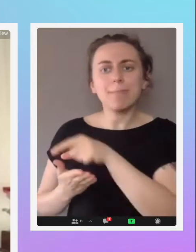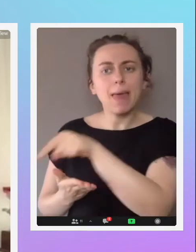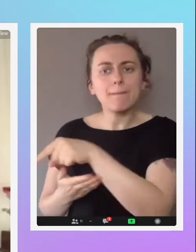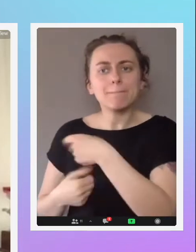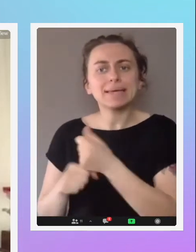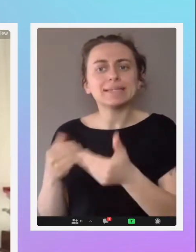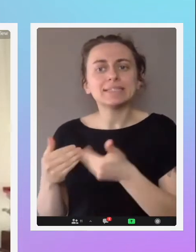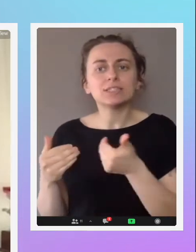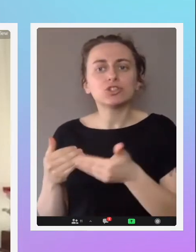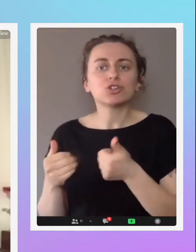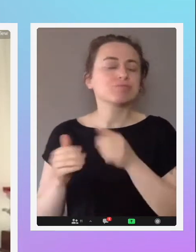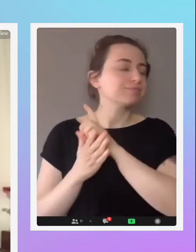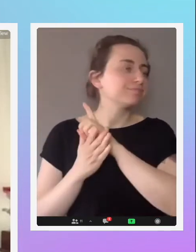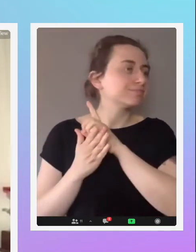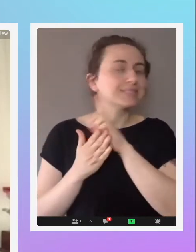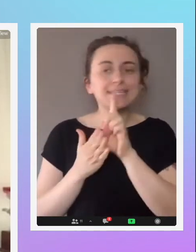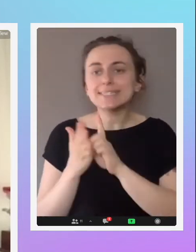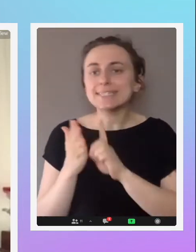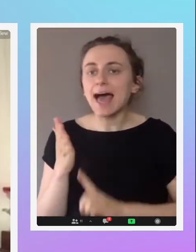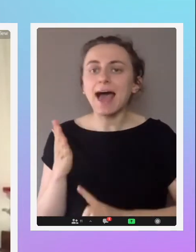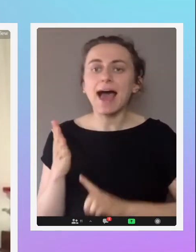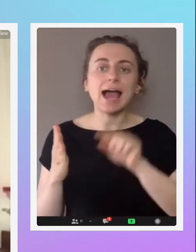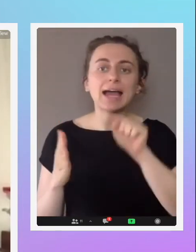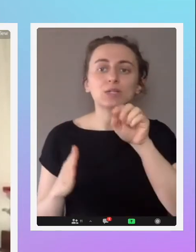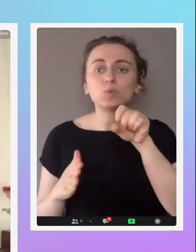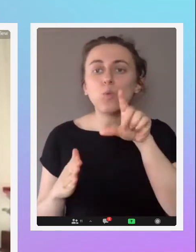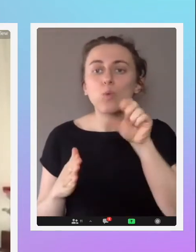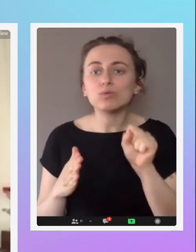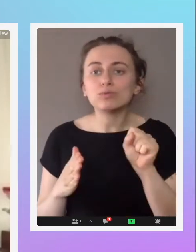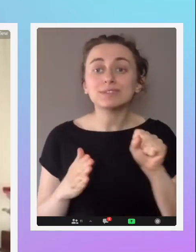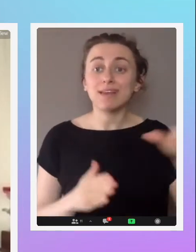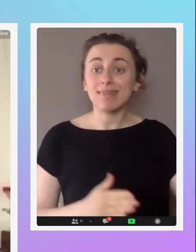libraries of software with well tested methods